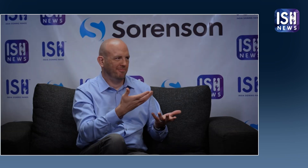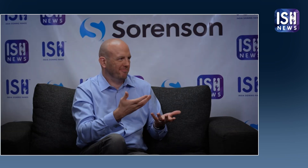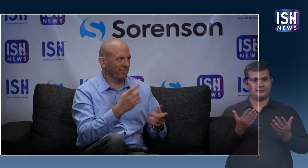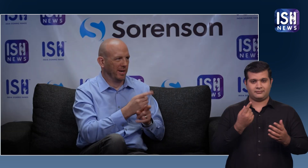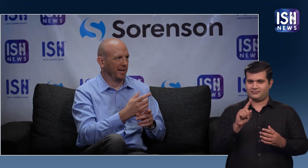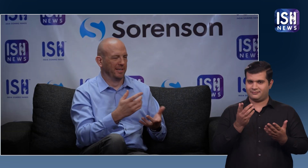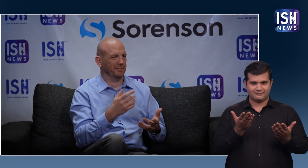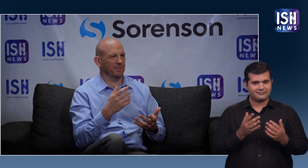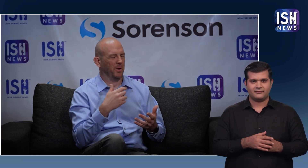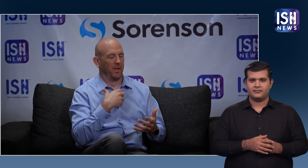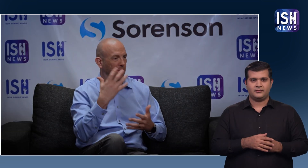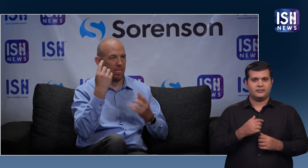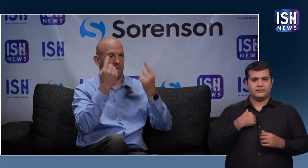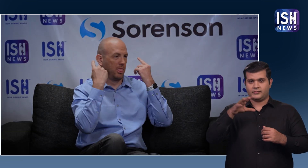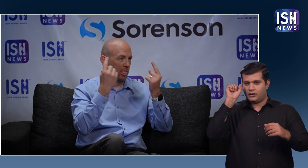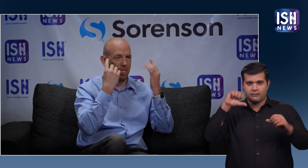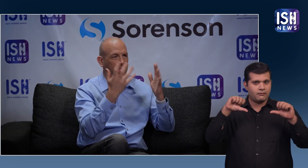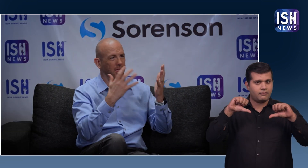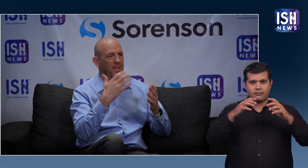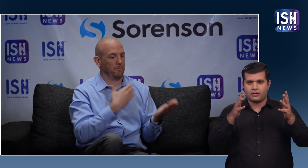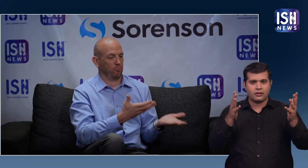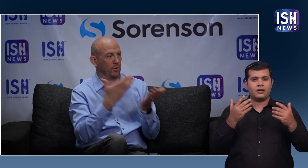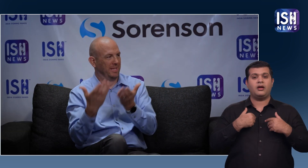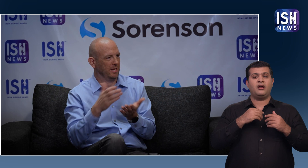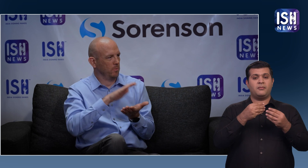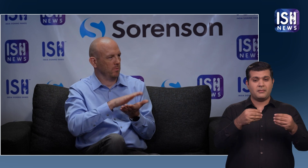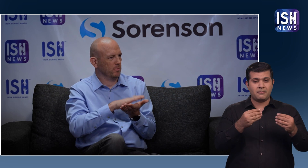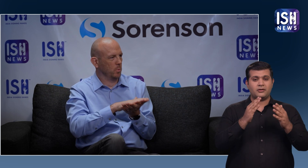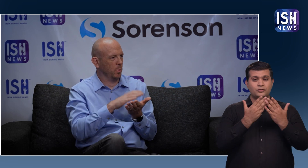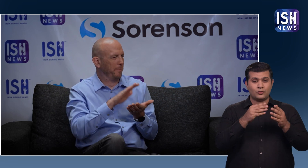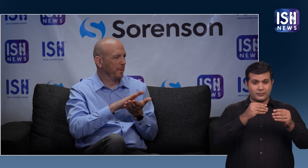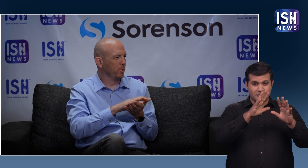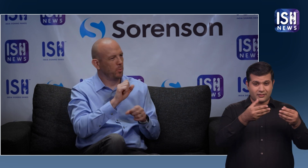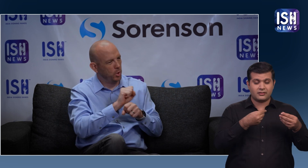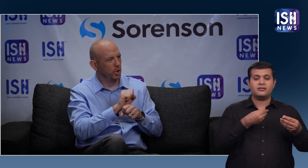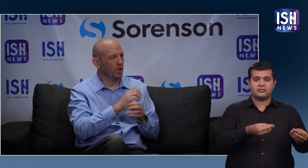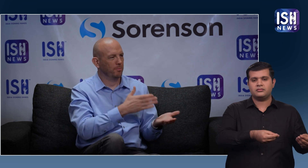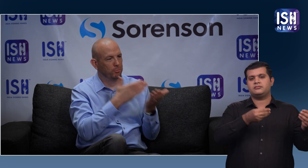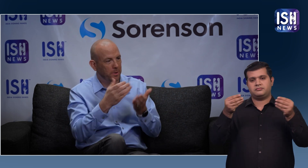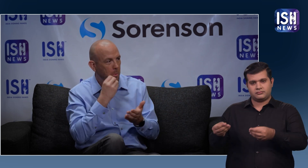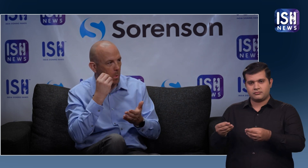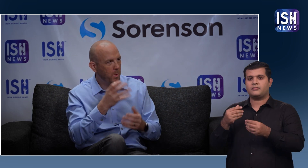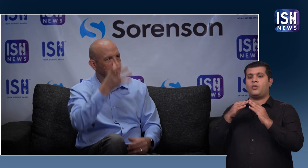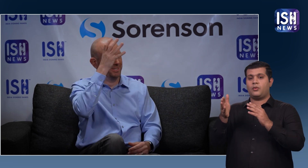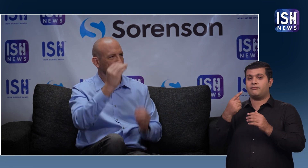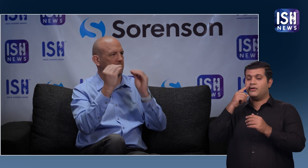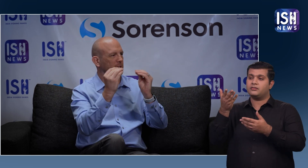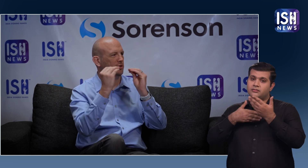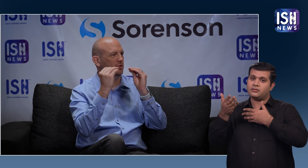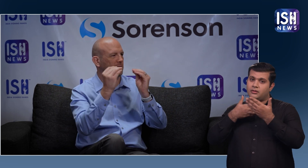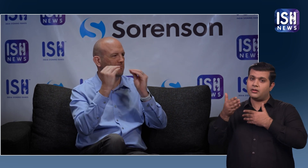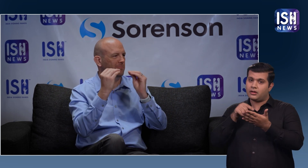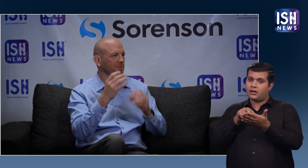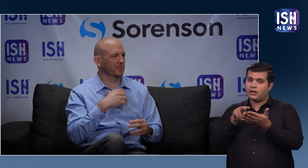Right! Since I did not understand anything? I took my school paperwork home to my father who would then teach me.